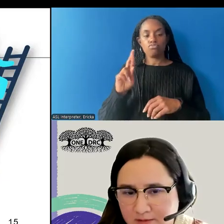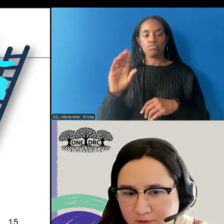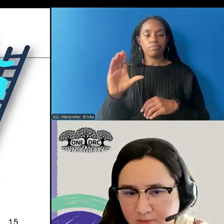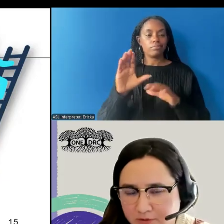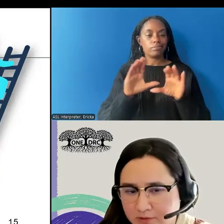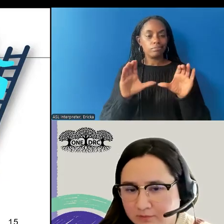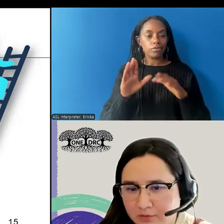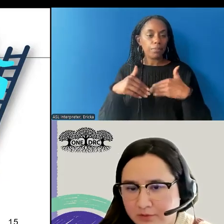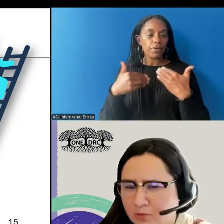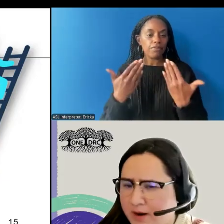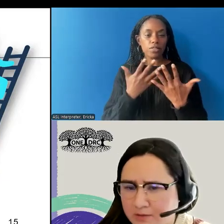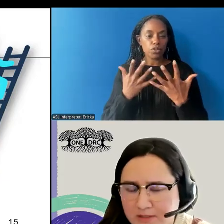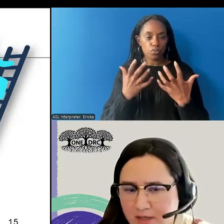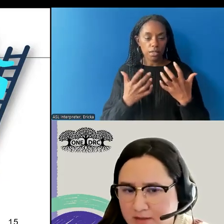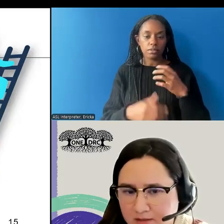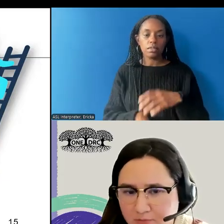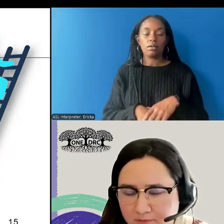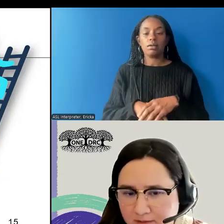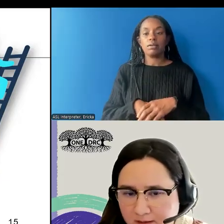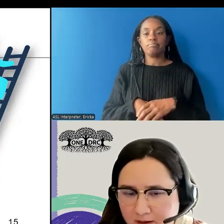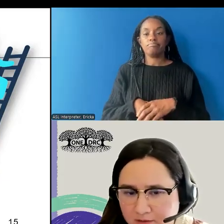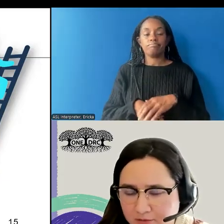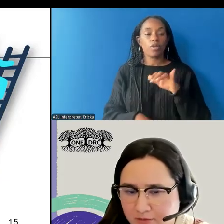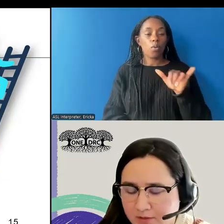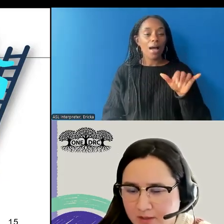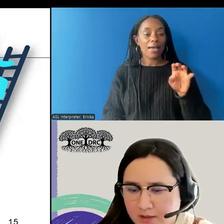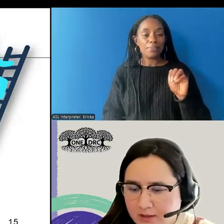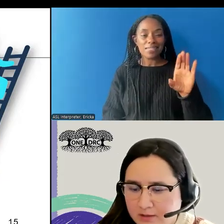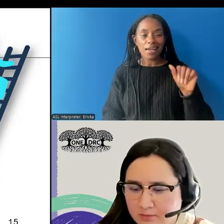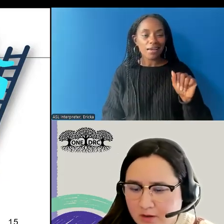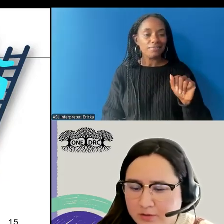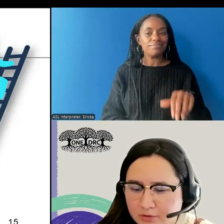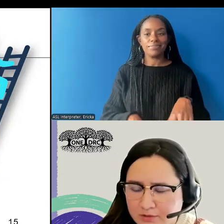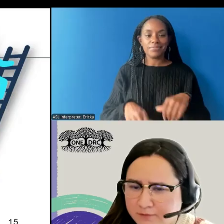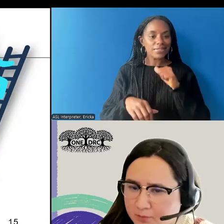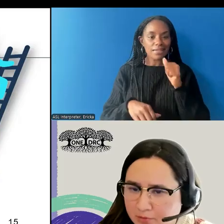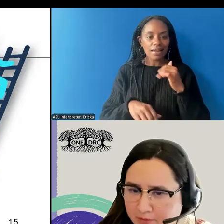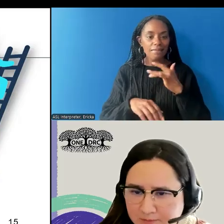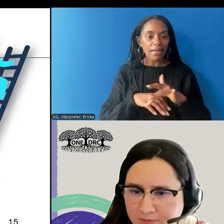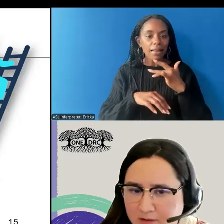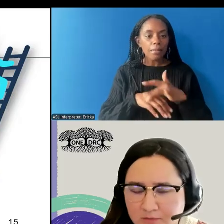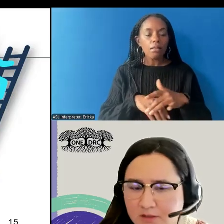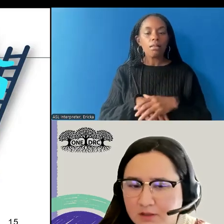When I'm looking for the YMCA doesn't provide that either. Other different programs in my community